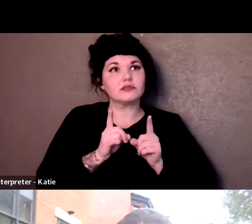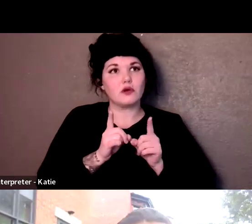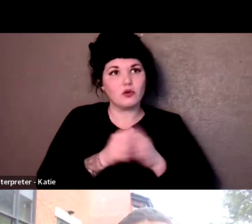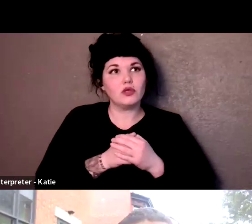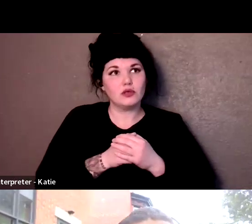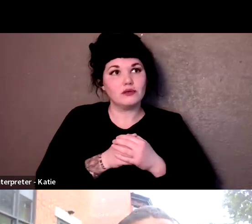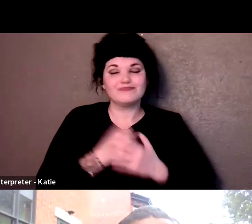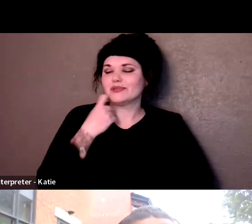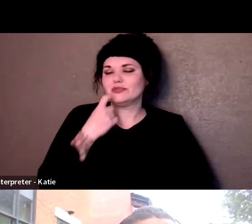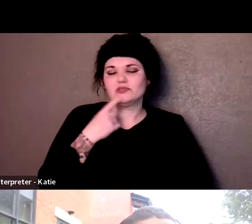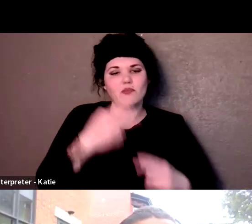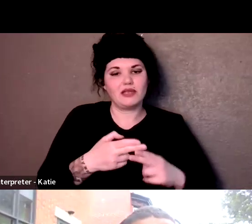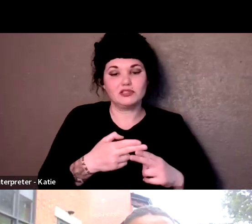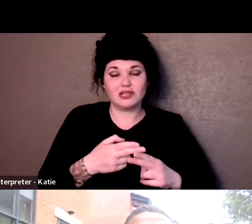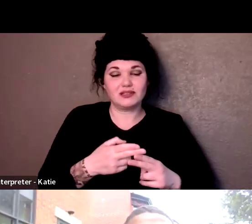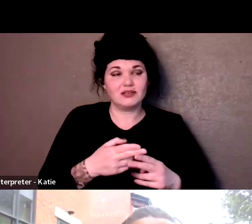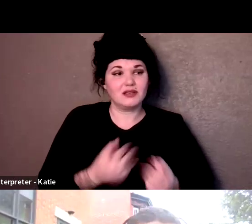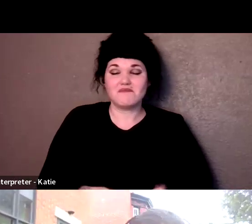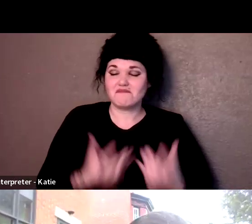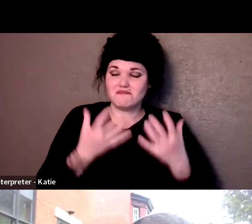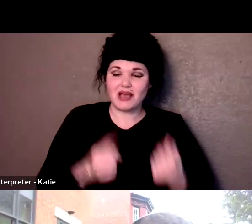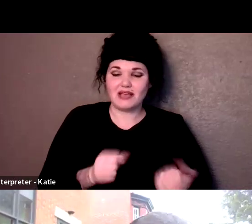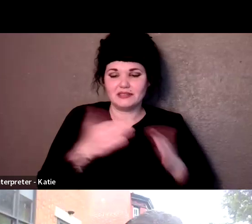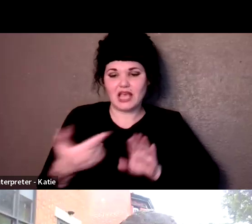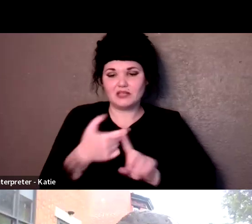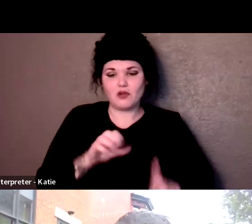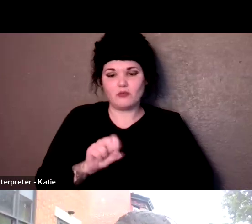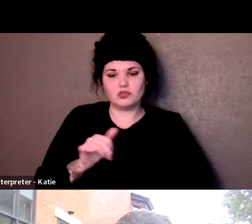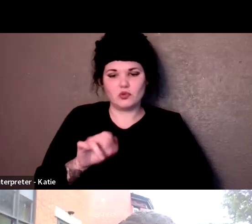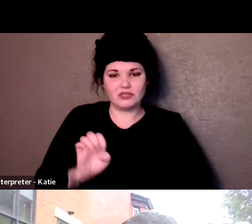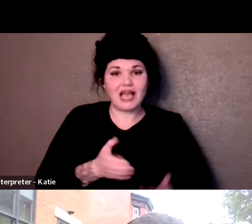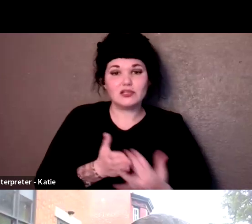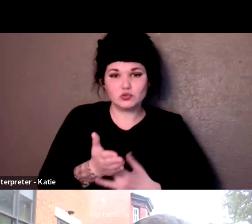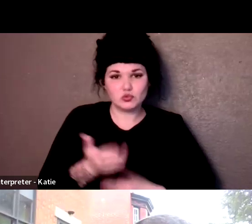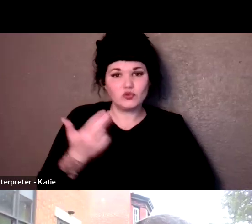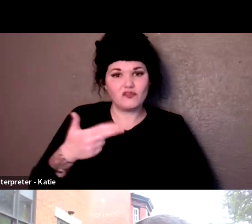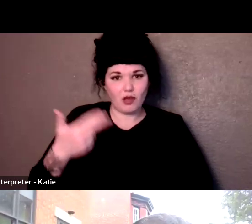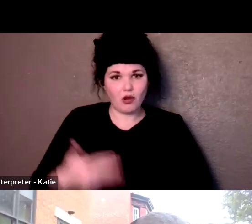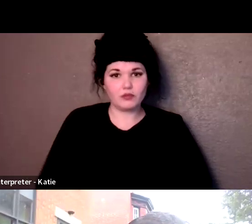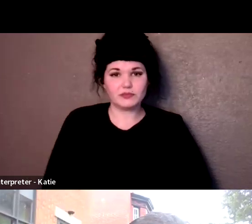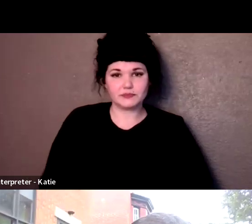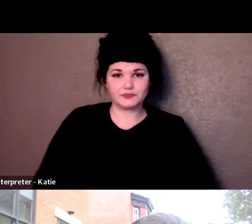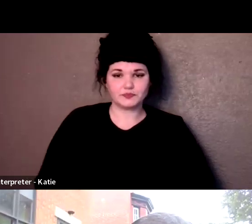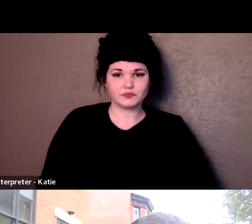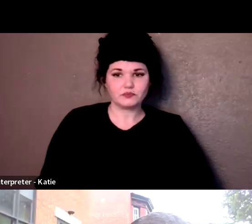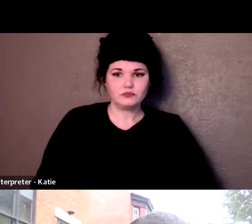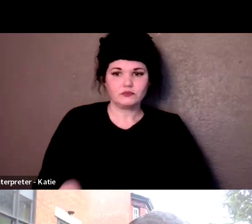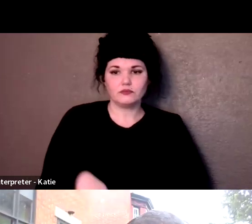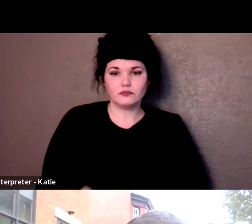from firearms. So the message that we really try to lead with is the fact that, you know, be a